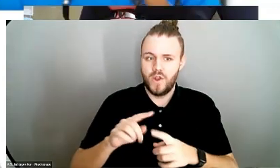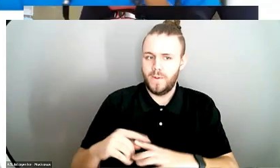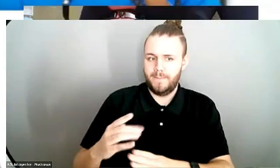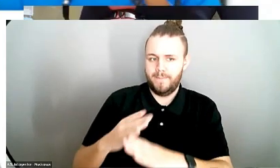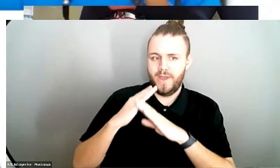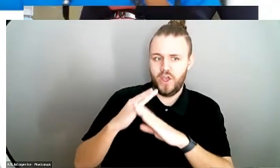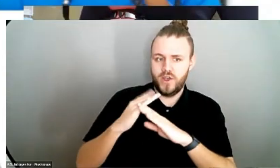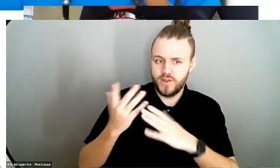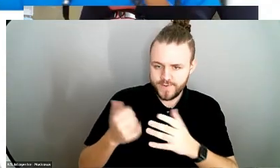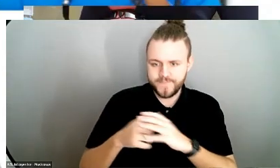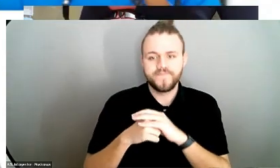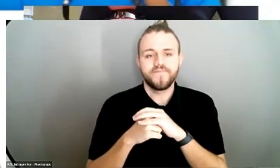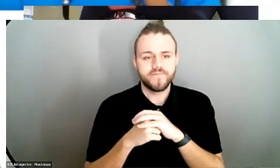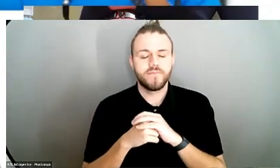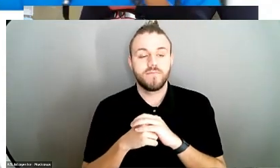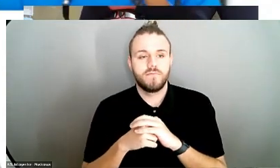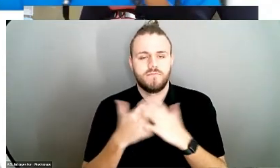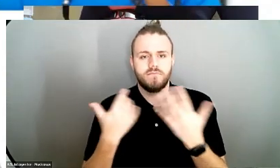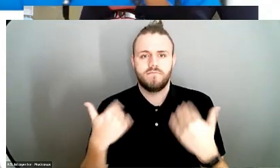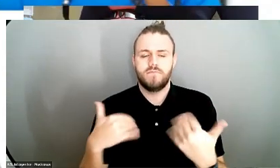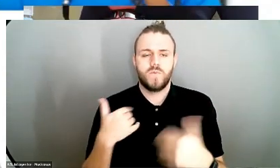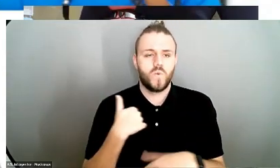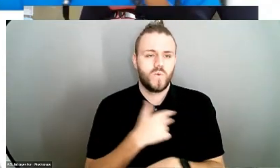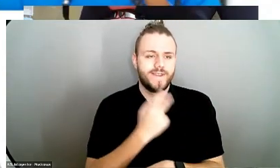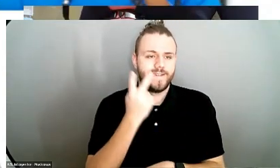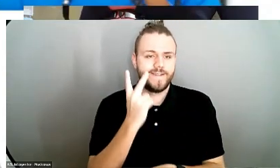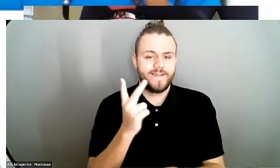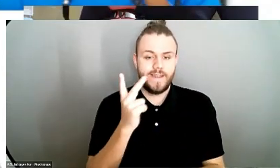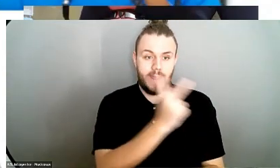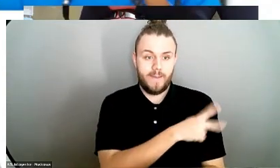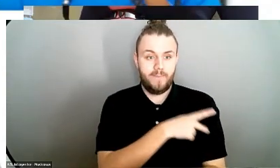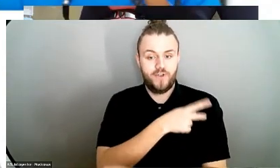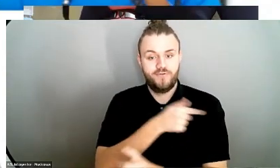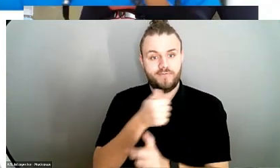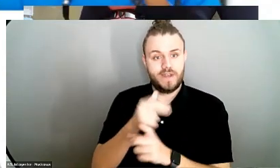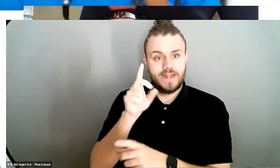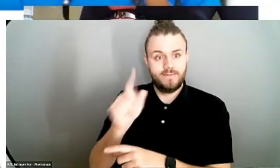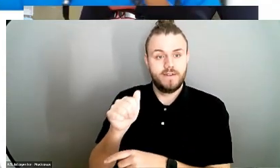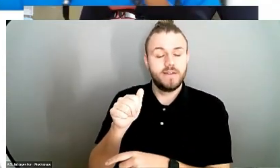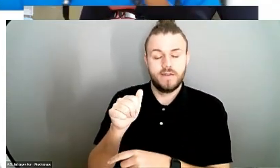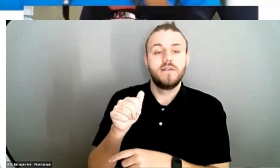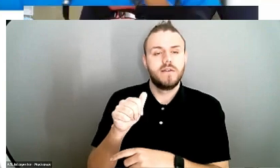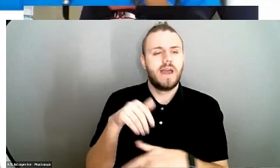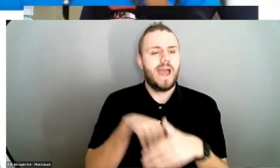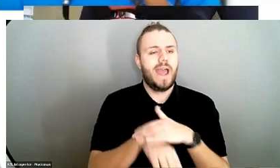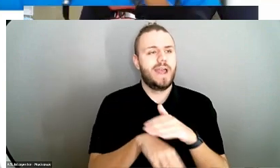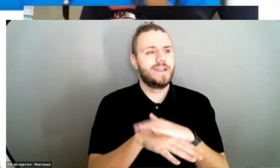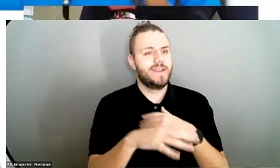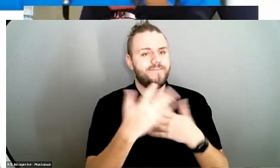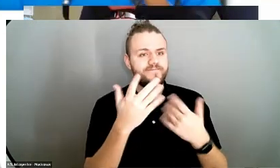So we see for patients with disabilities accessing healthcare facilities that